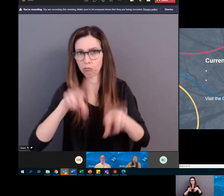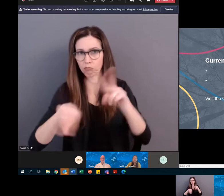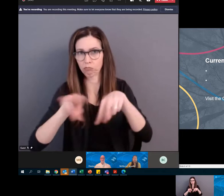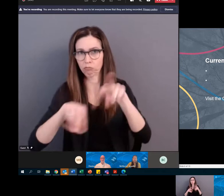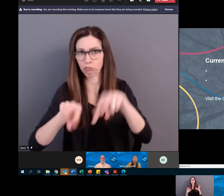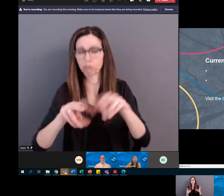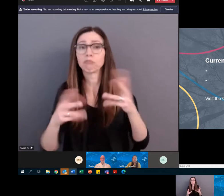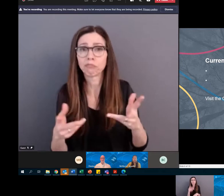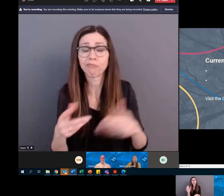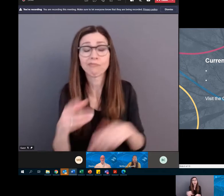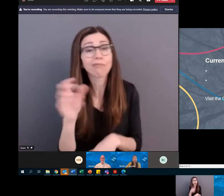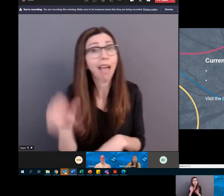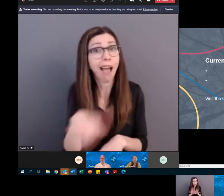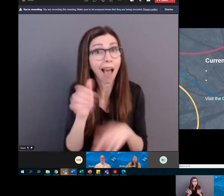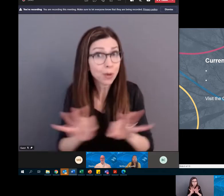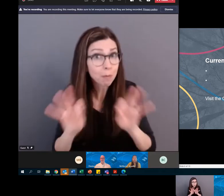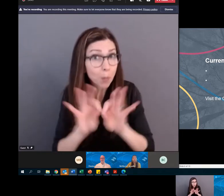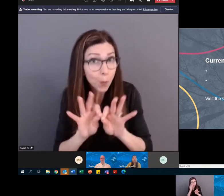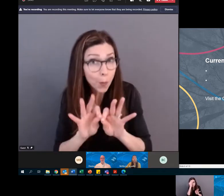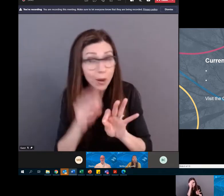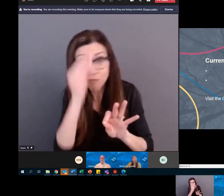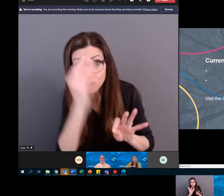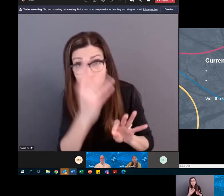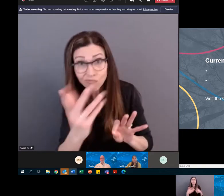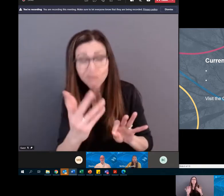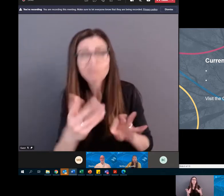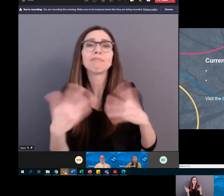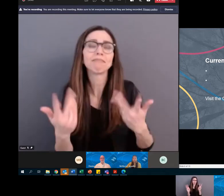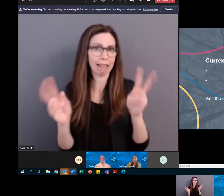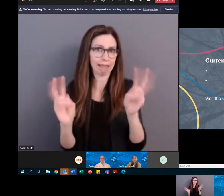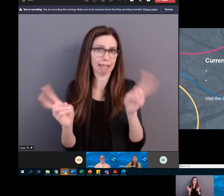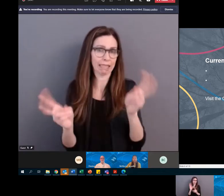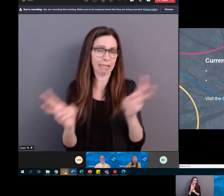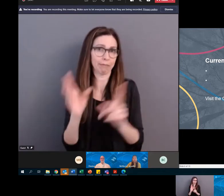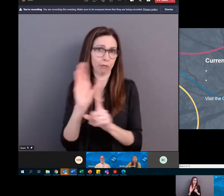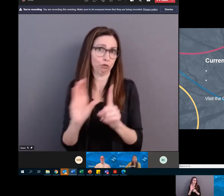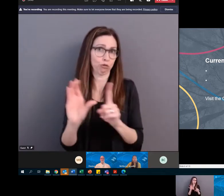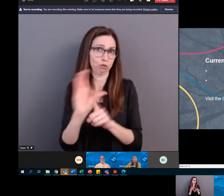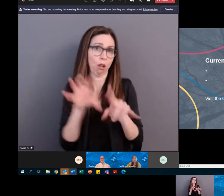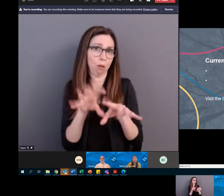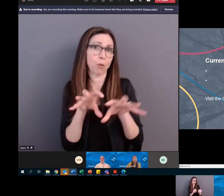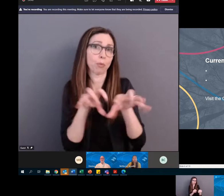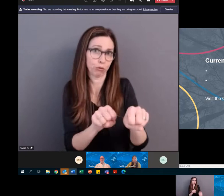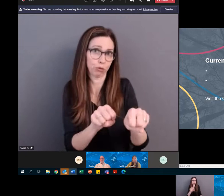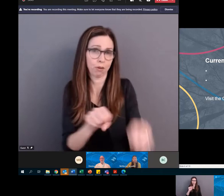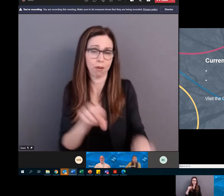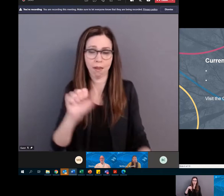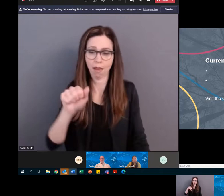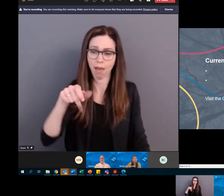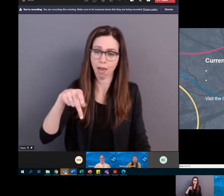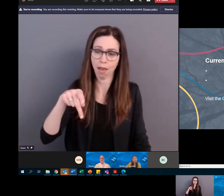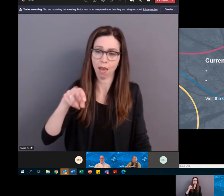point is that on cultural appropriation. The issue of cultural appropriation